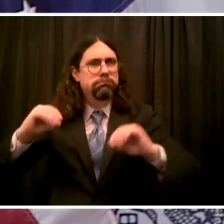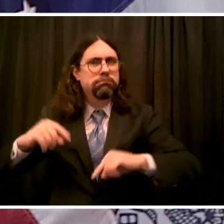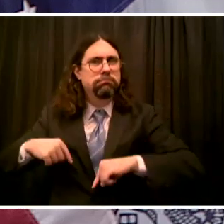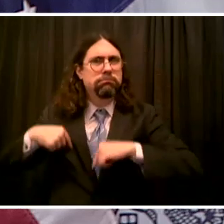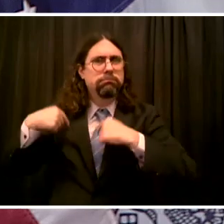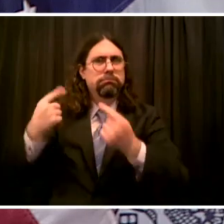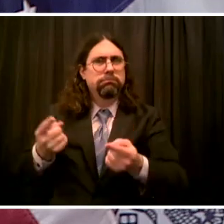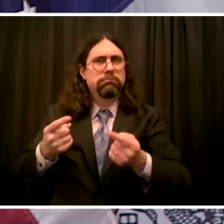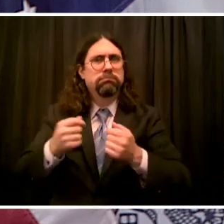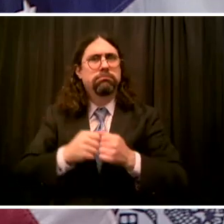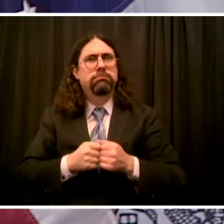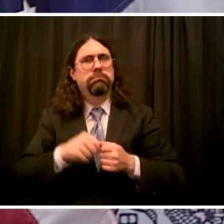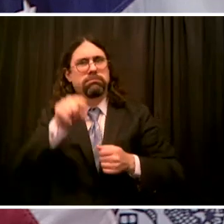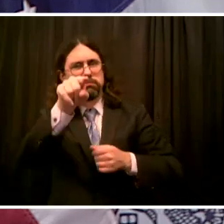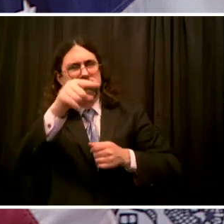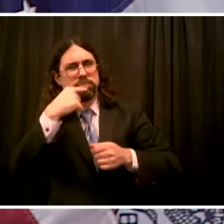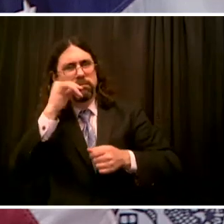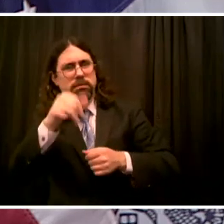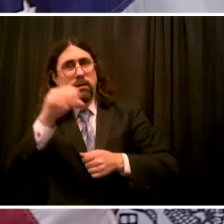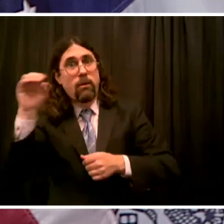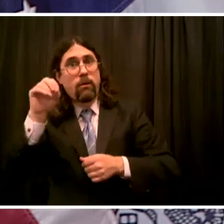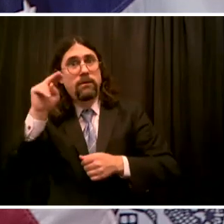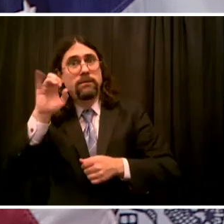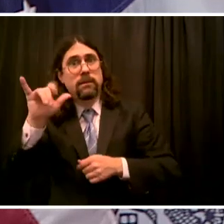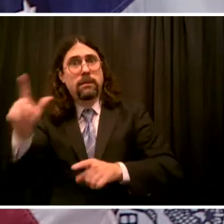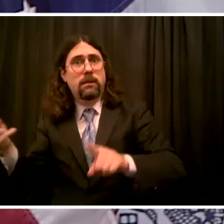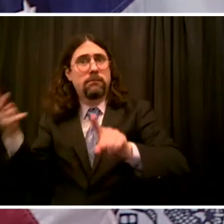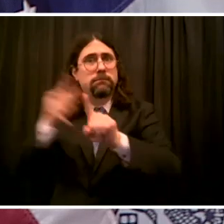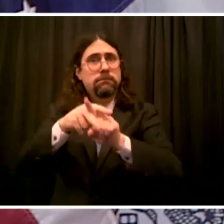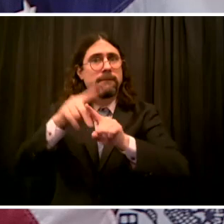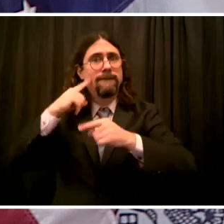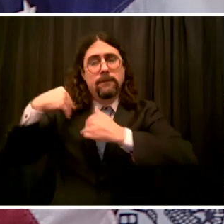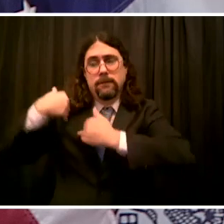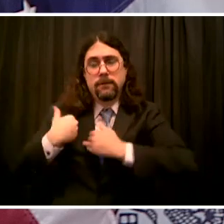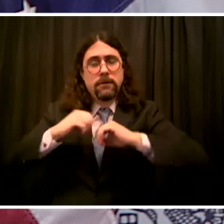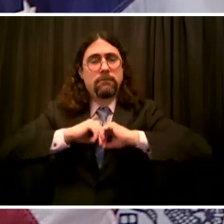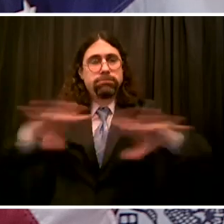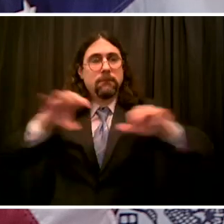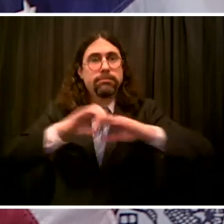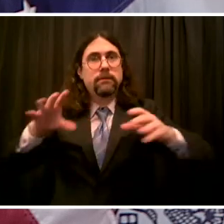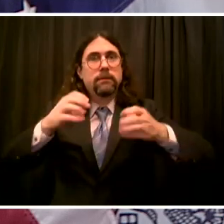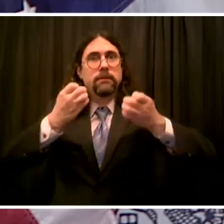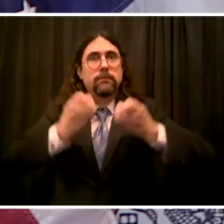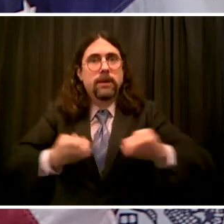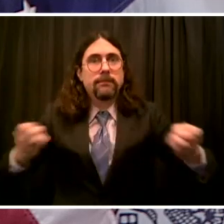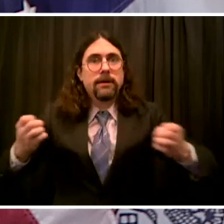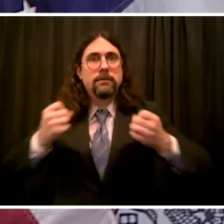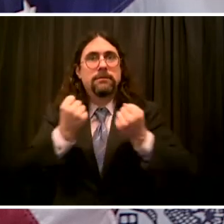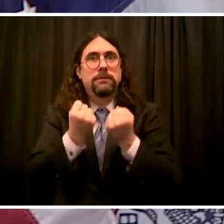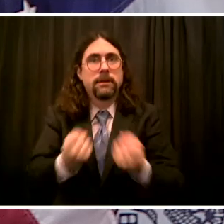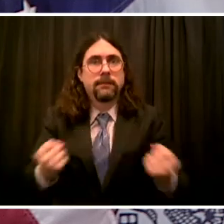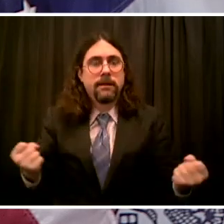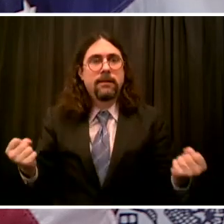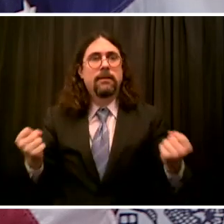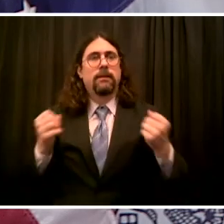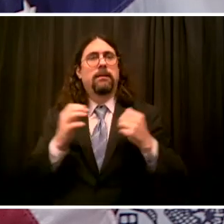THE PIPELINE FOR SUPPLIES AND FOR MATERIALS THAT WERE COMING DIRECTLY INTO THE REOSPNSE, THE MEDCIAL RESPONSE.